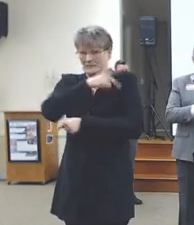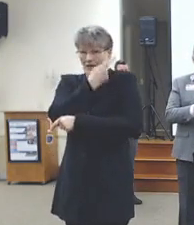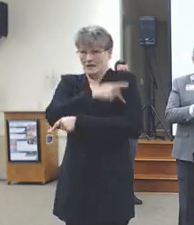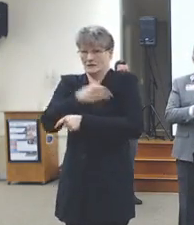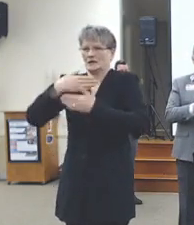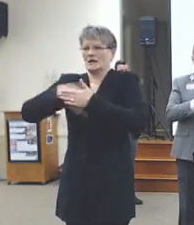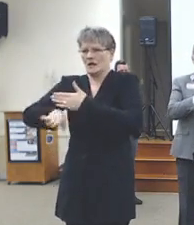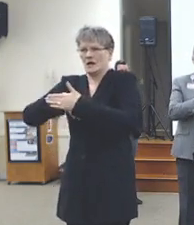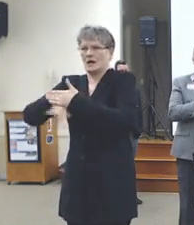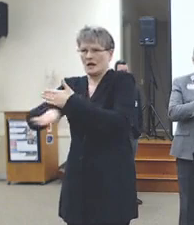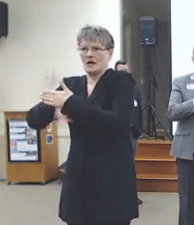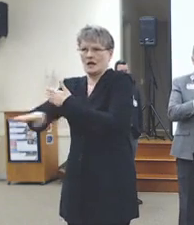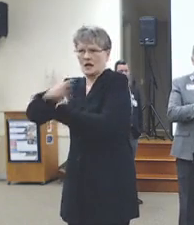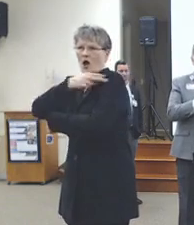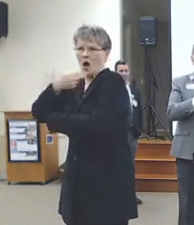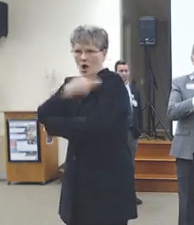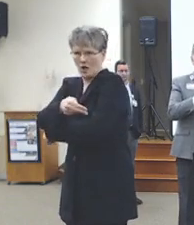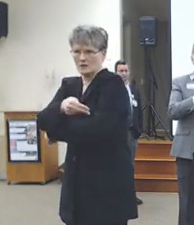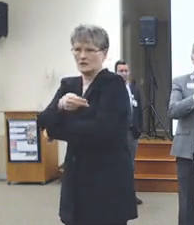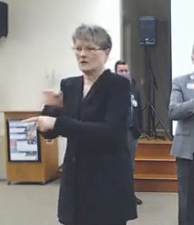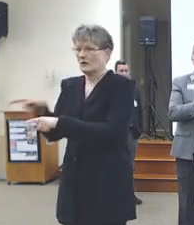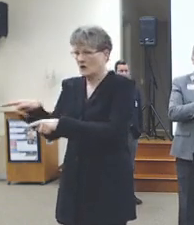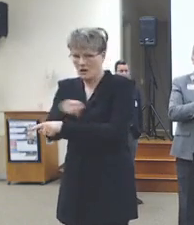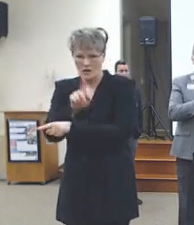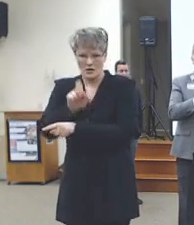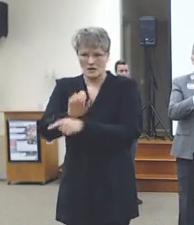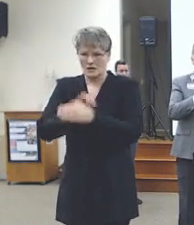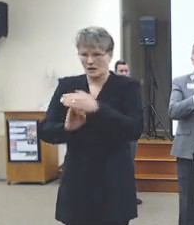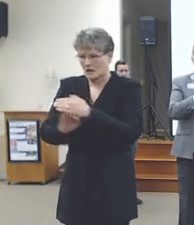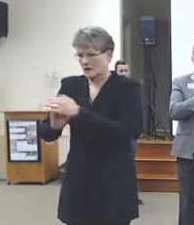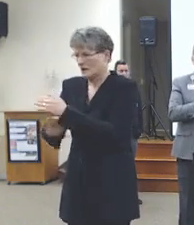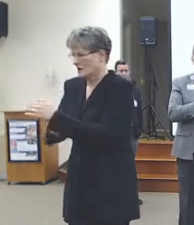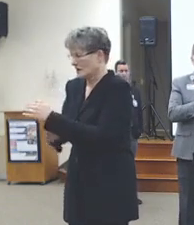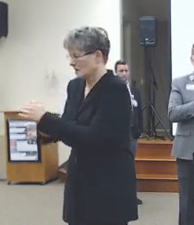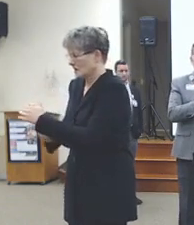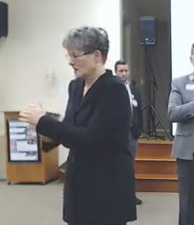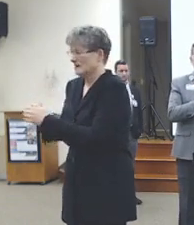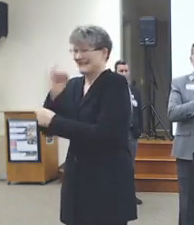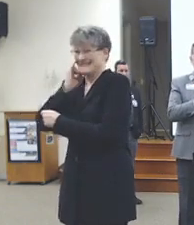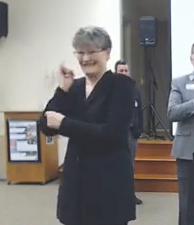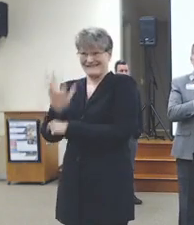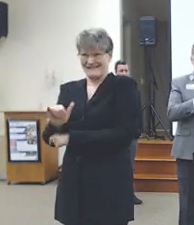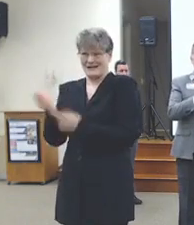hospital and truly needing to be isolated and hospitalized. That's when